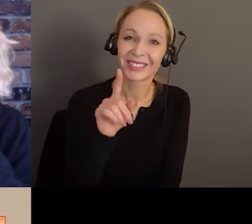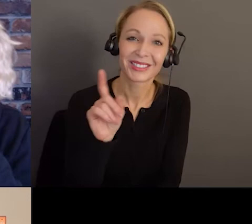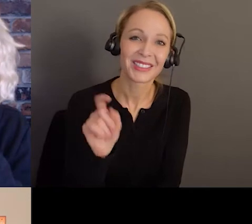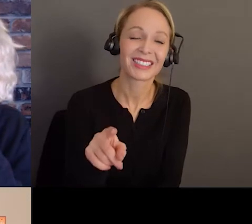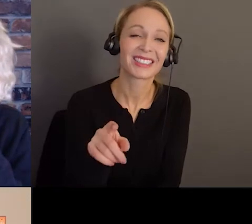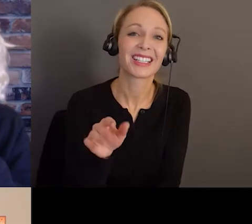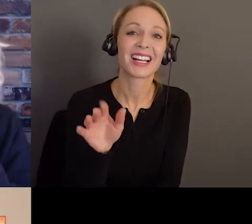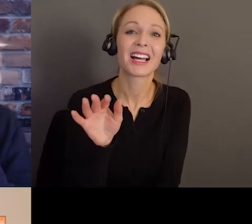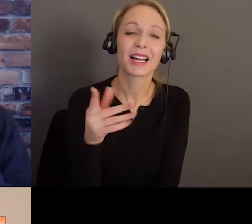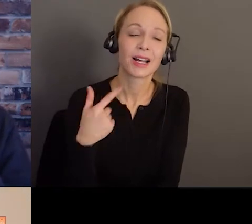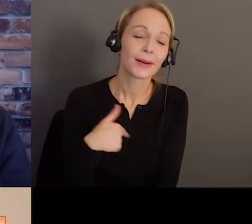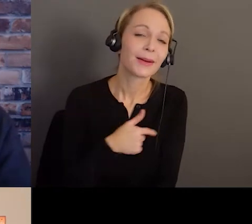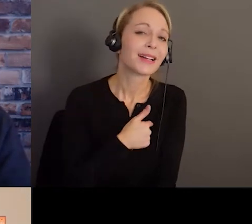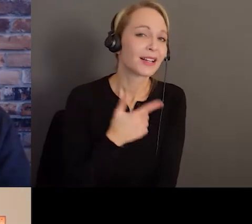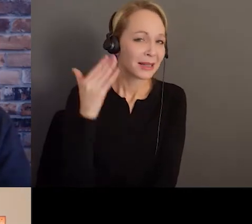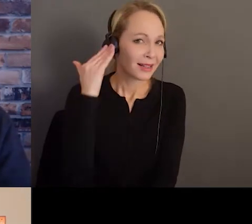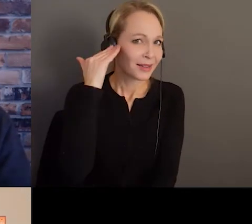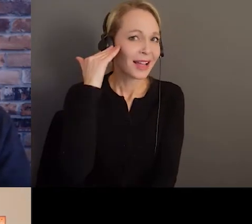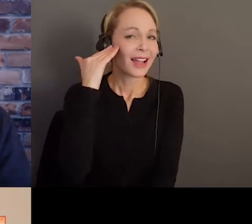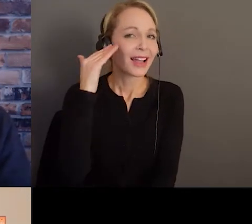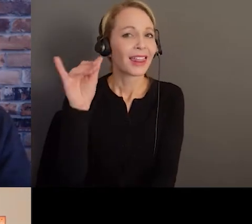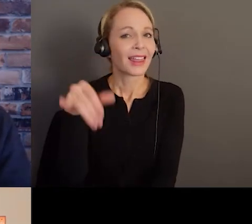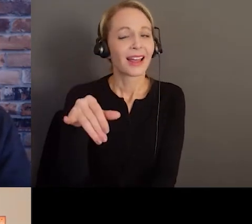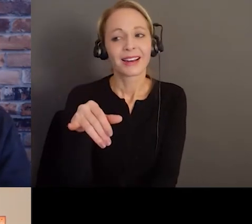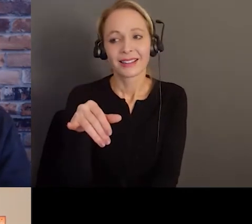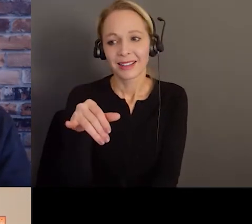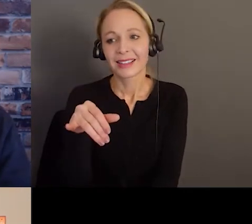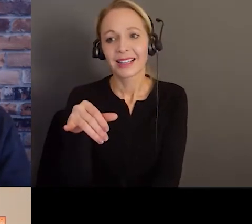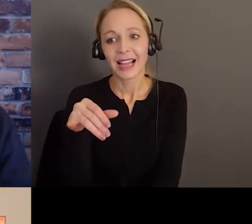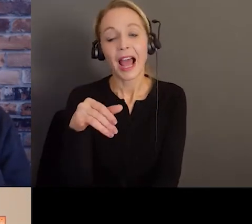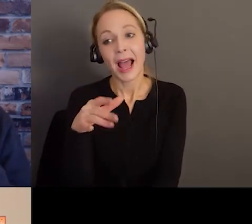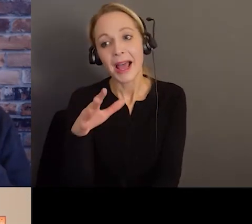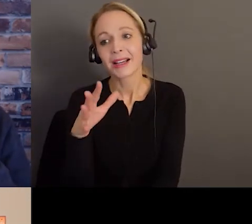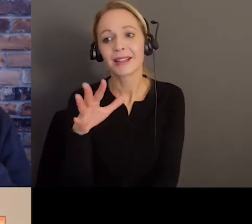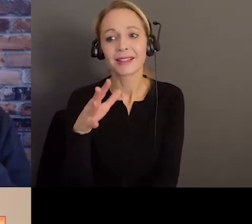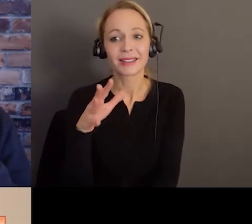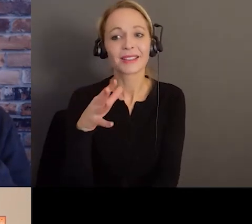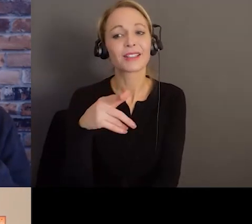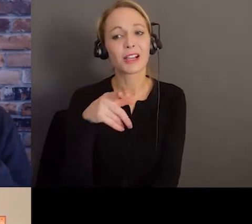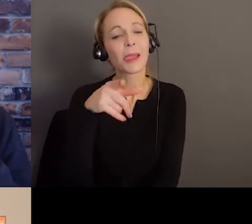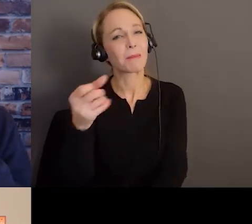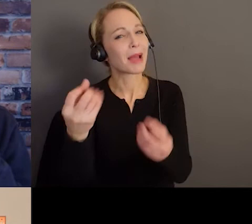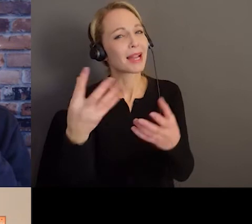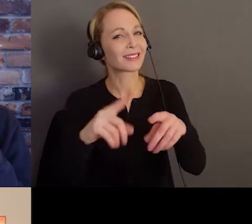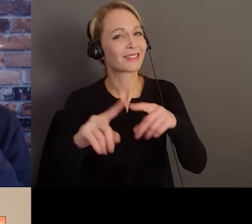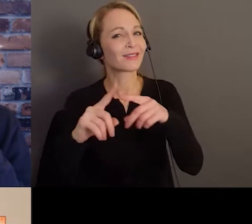WE'RE AWARE THAT THERE'S A NUMBER OF WAYS WE WANT TO